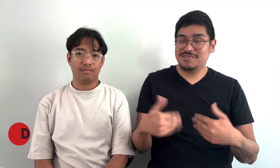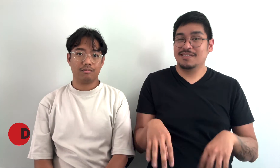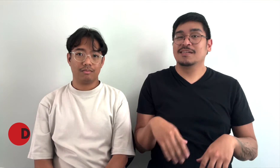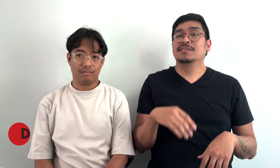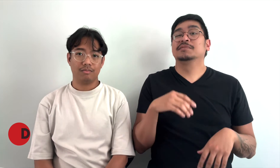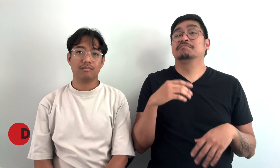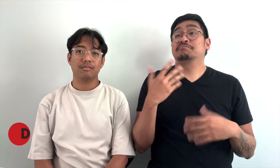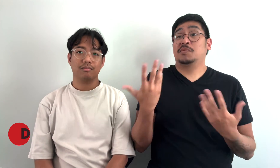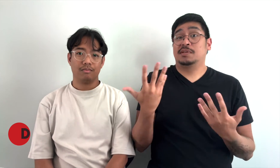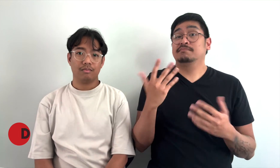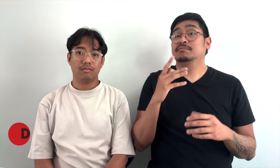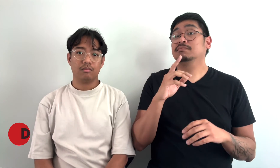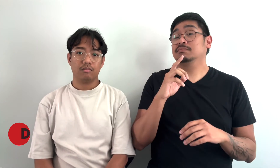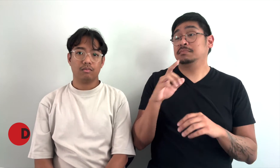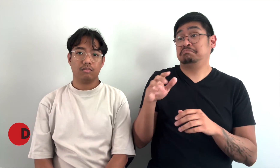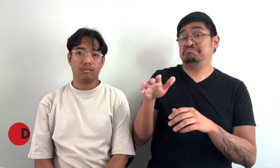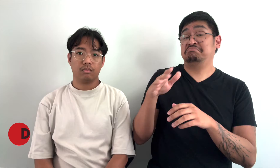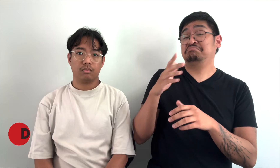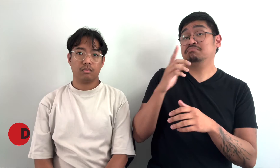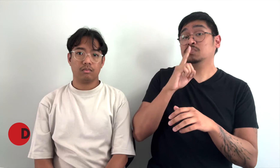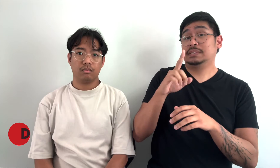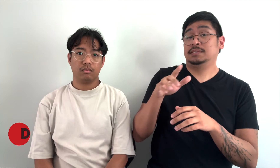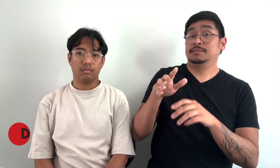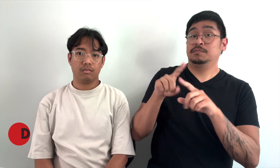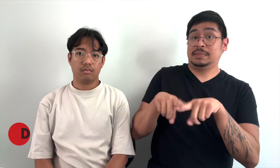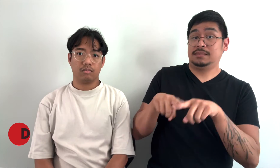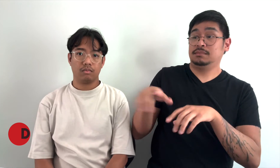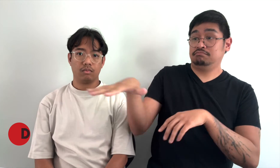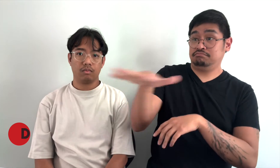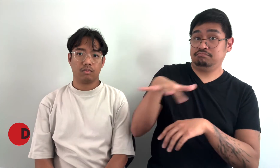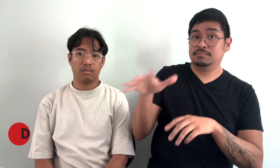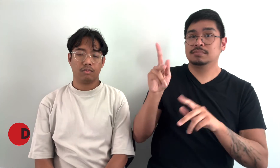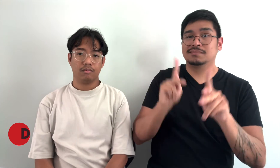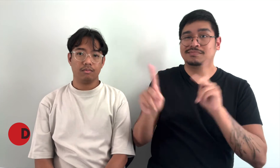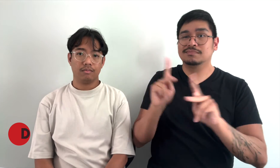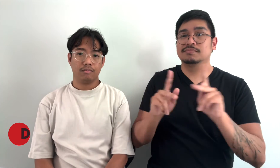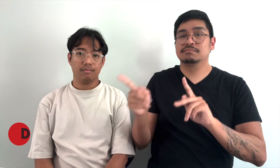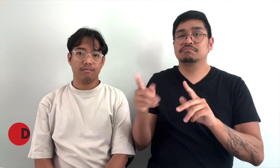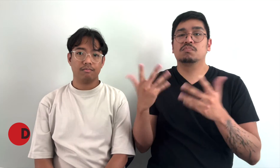we are counting on people and how they respond.